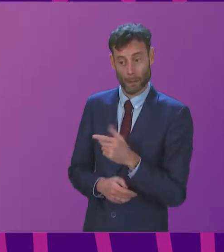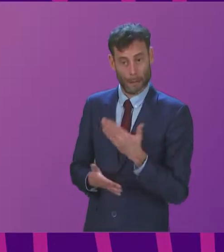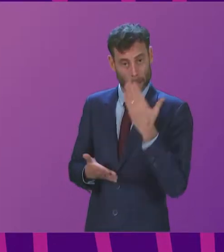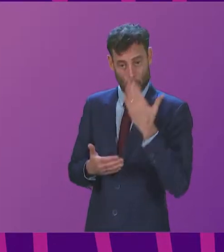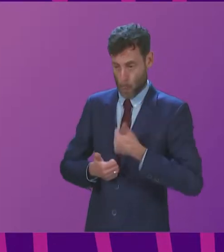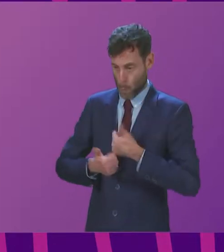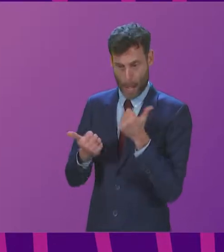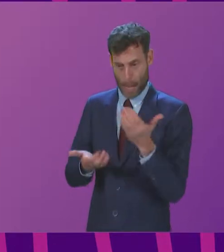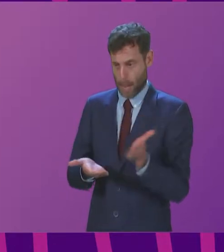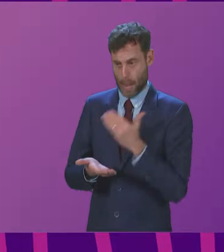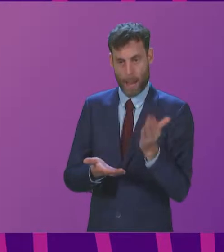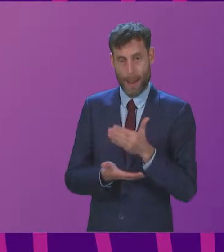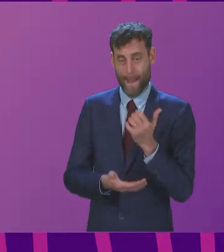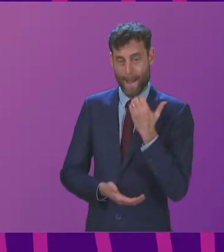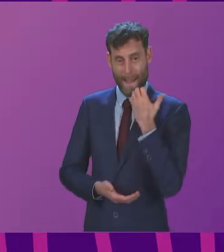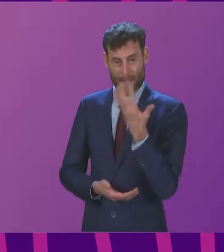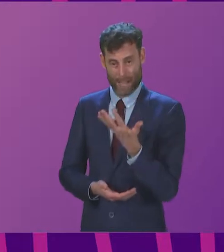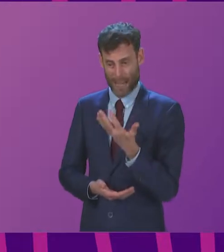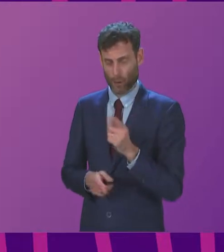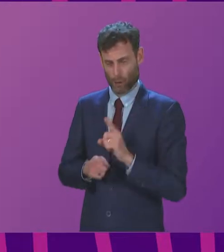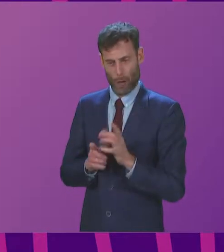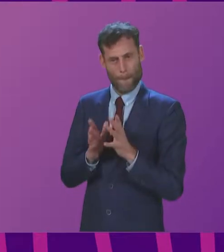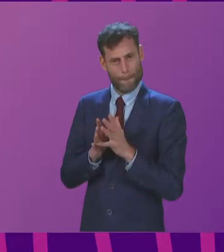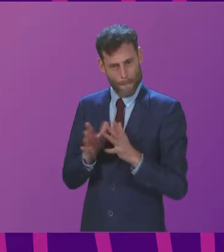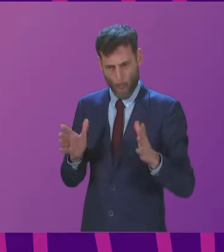We are looking every day at how to accelerate further the pace and progress of that.